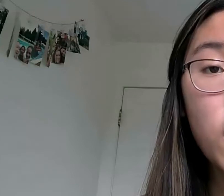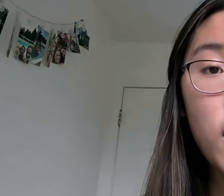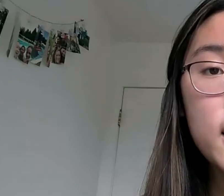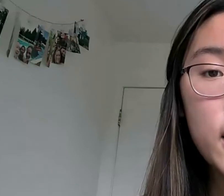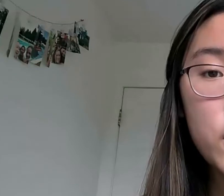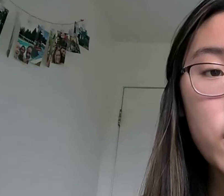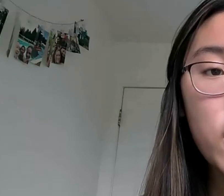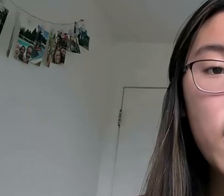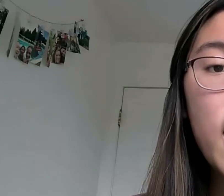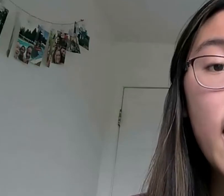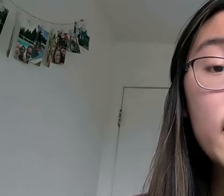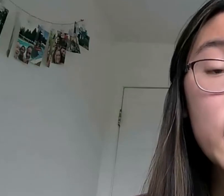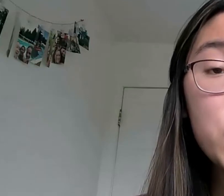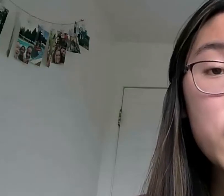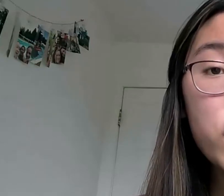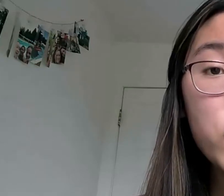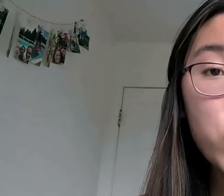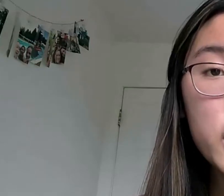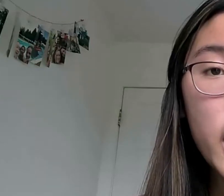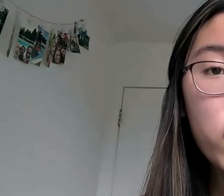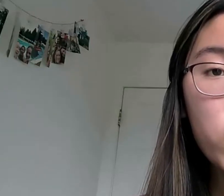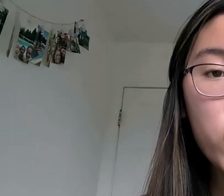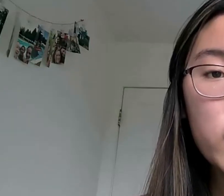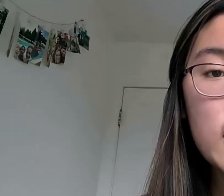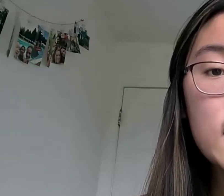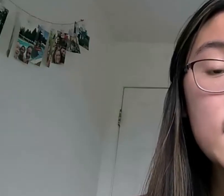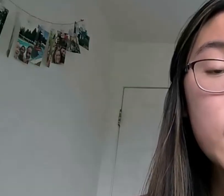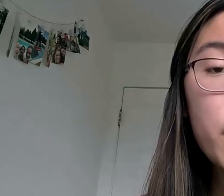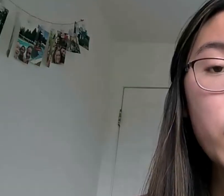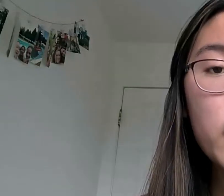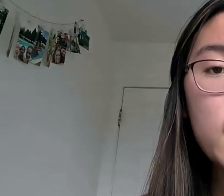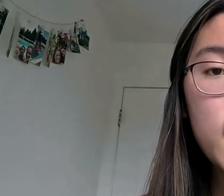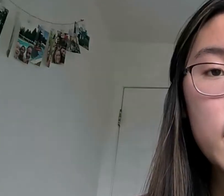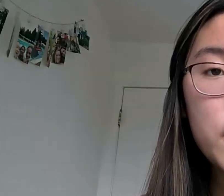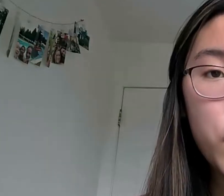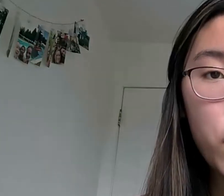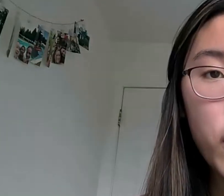law center and teaches for georgetown university's disability studies program